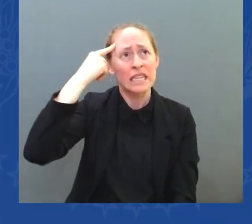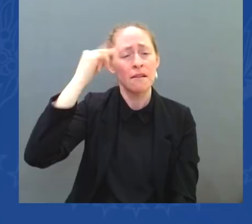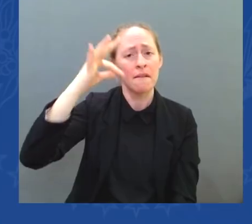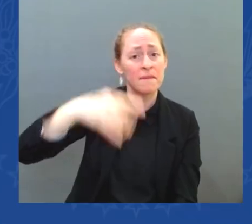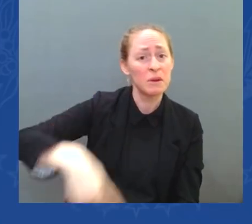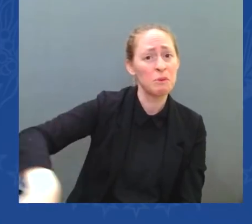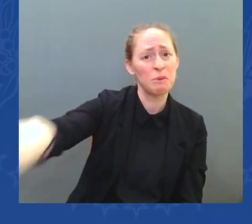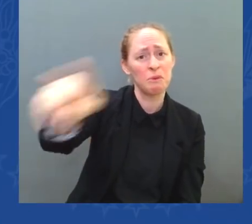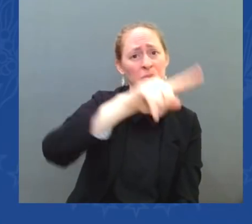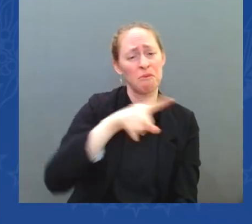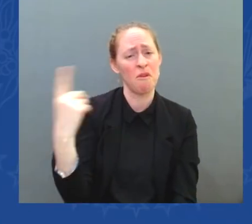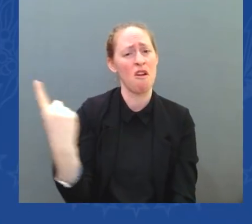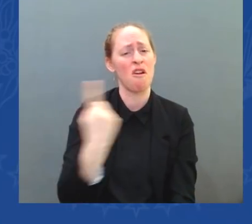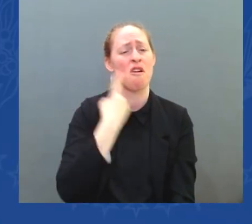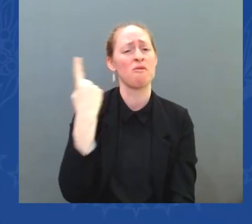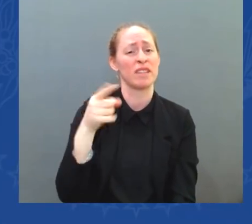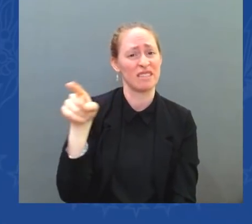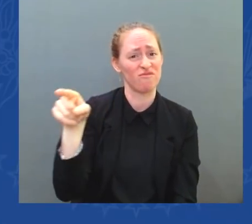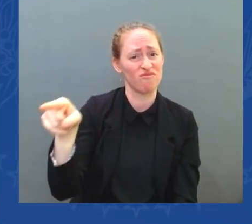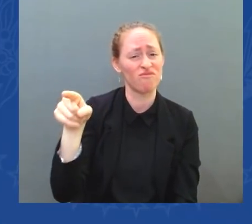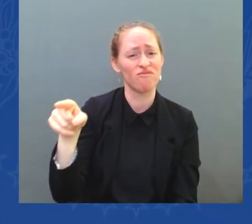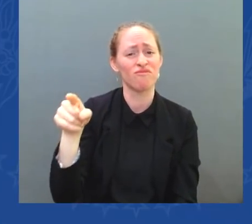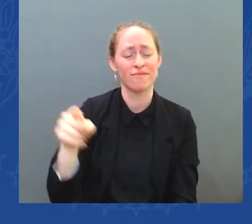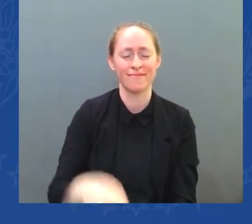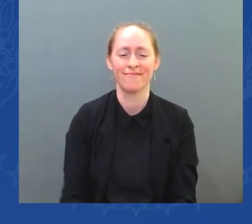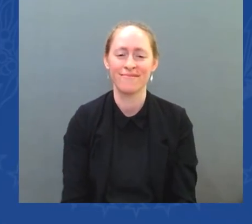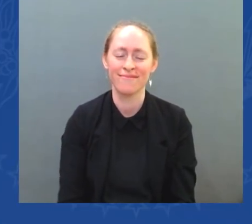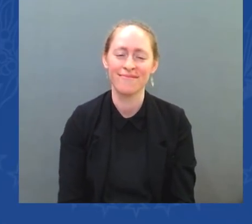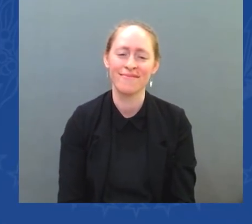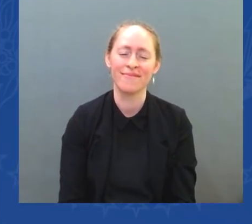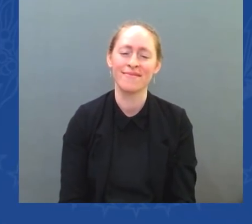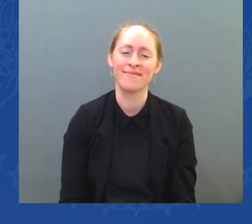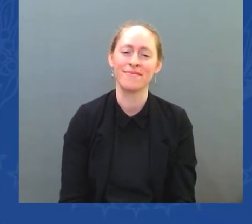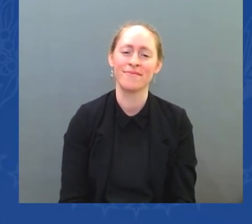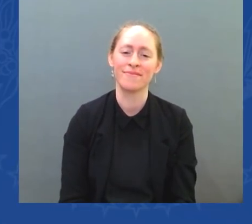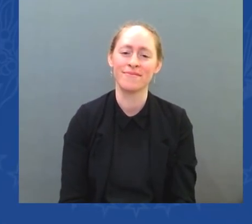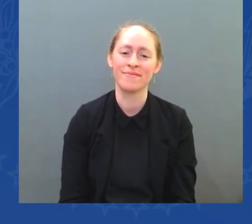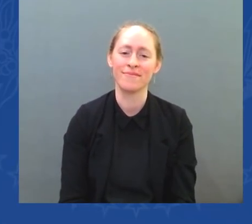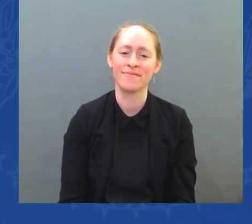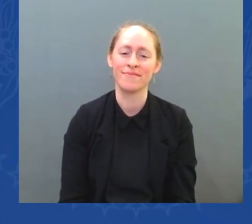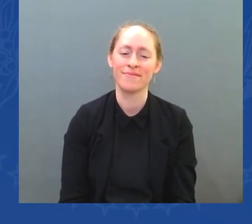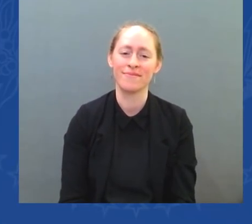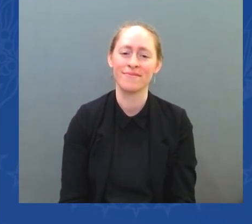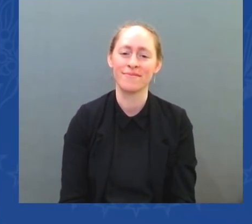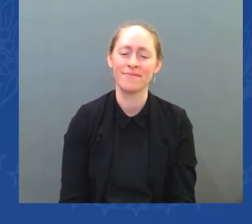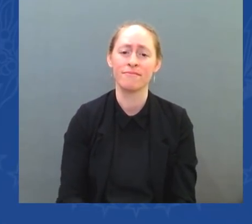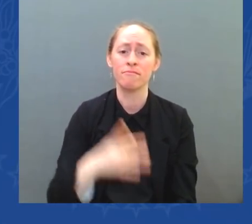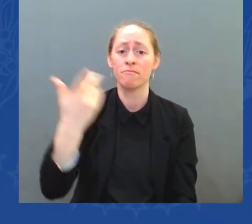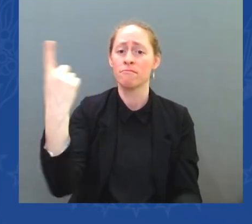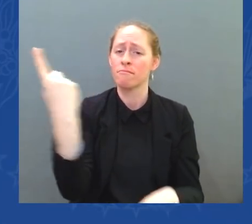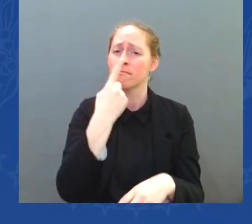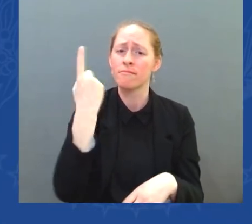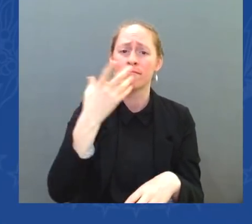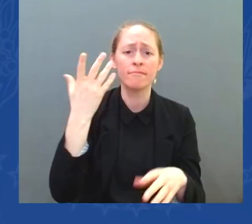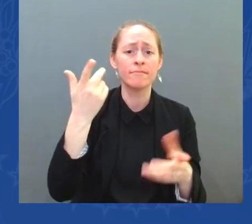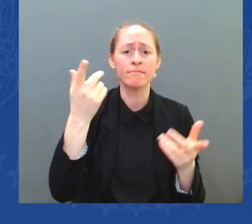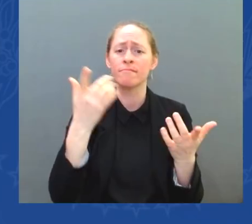walk into the Congress and say, "You know anybody from Iowa?" the first thing they'll say -- they'll mention her name. Anyway, Cindy, thank you. Thank you for your friendship.